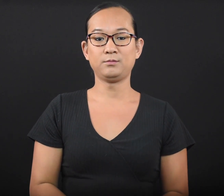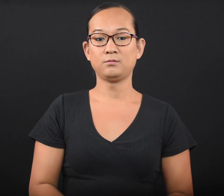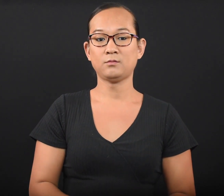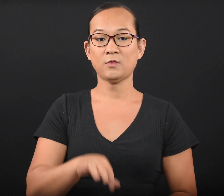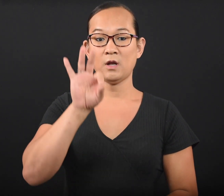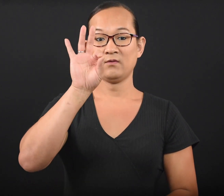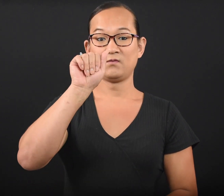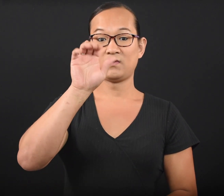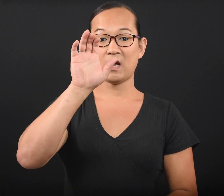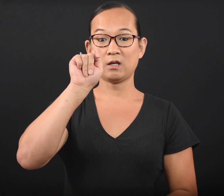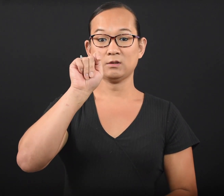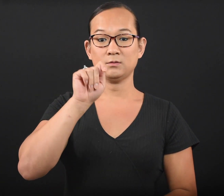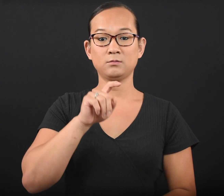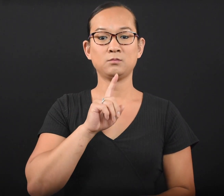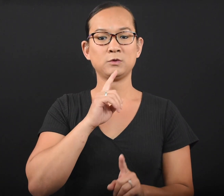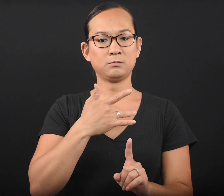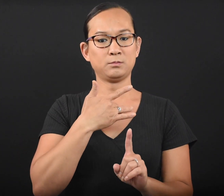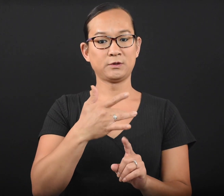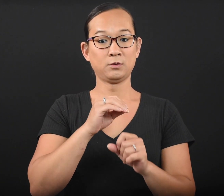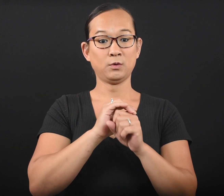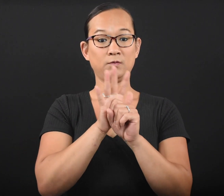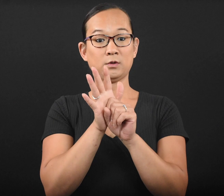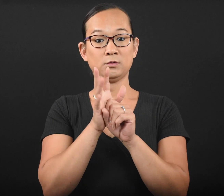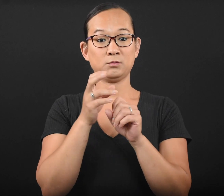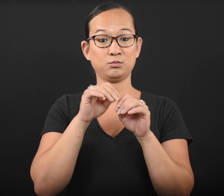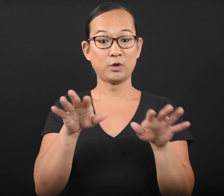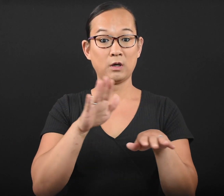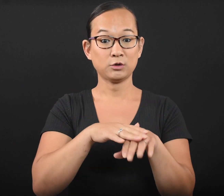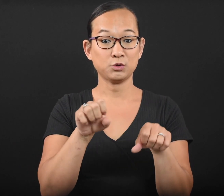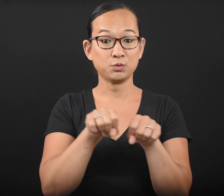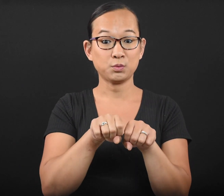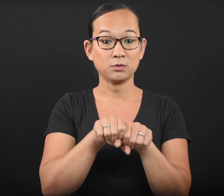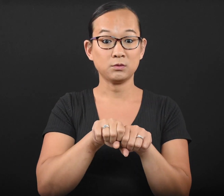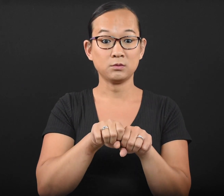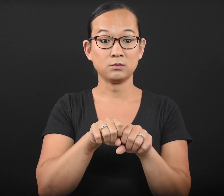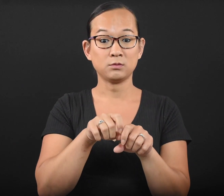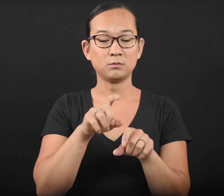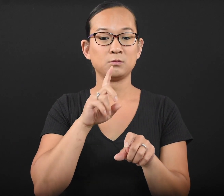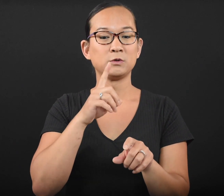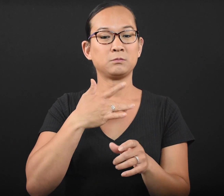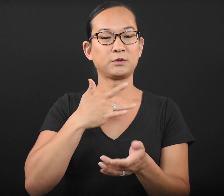The likelihood of shoes spreading COVID-19 is very low